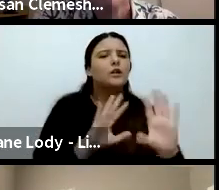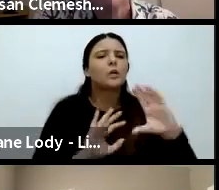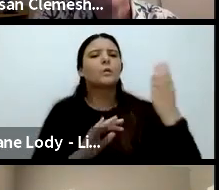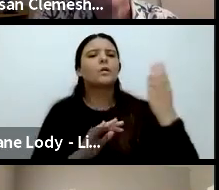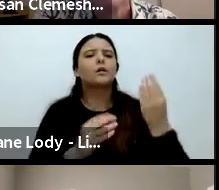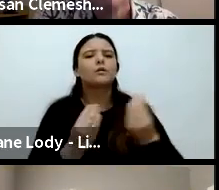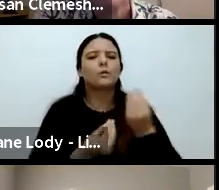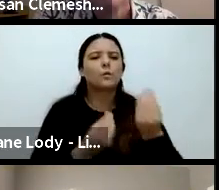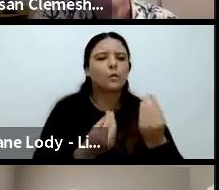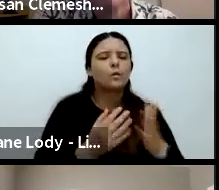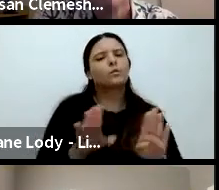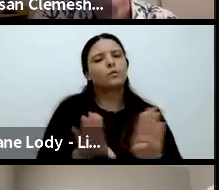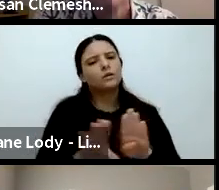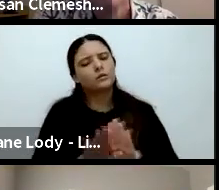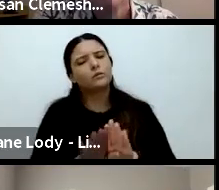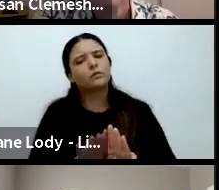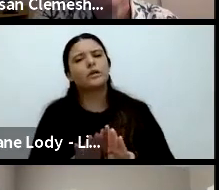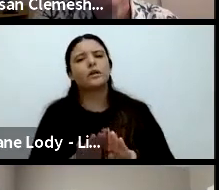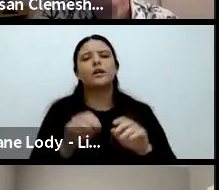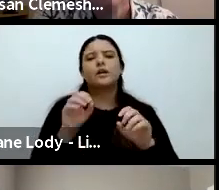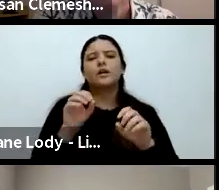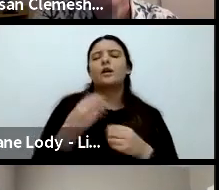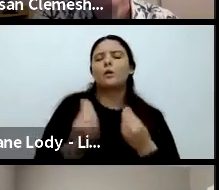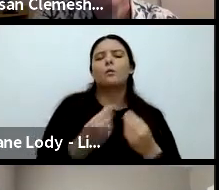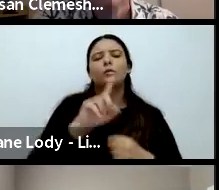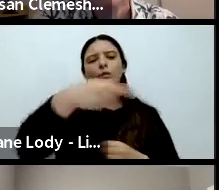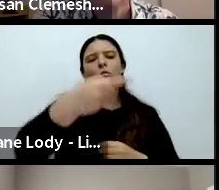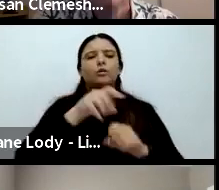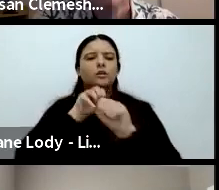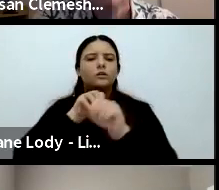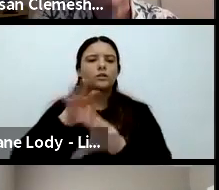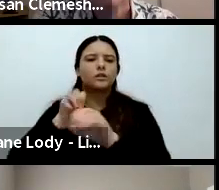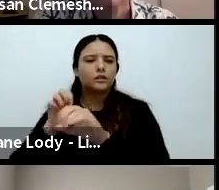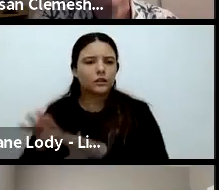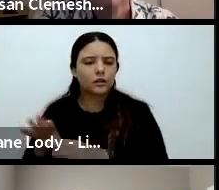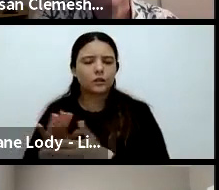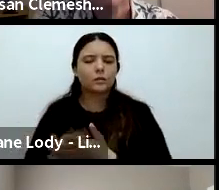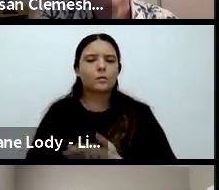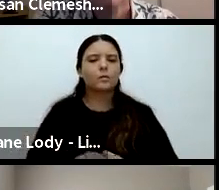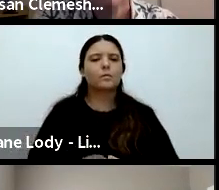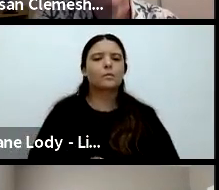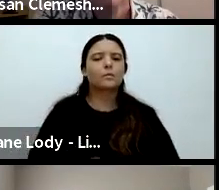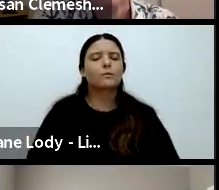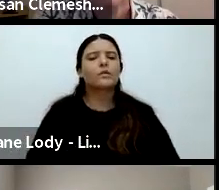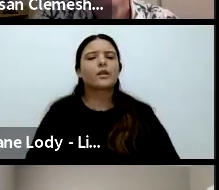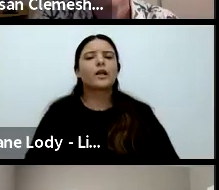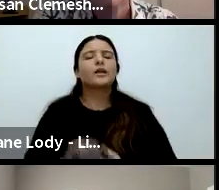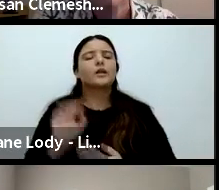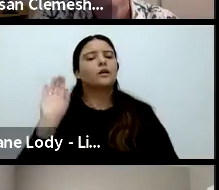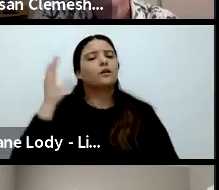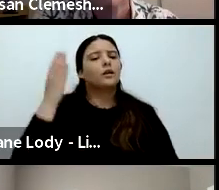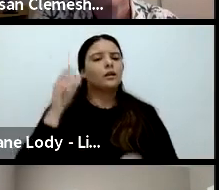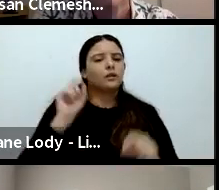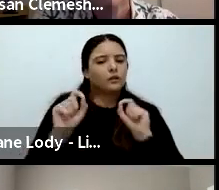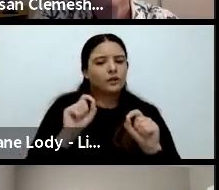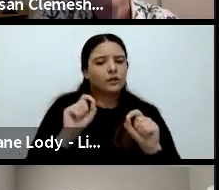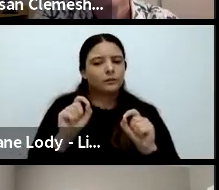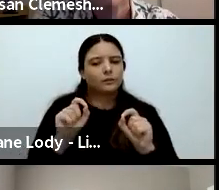mainly does serves to do is undo mainly does serves to do is undo everything you're doing in teacher education.